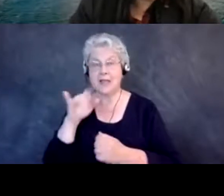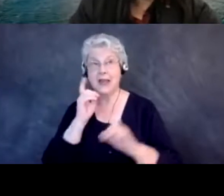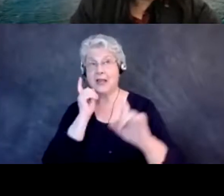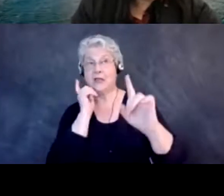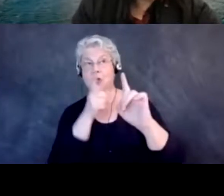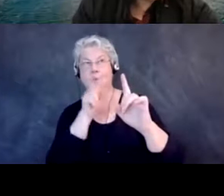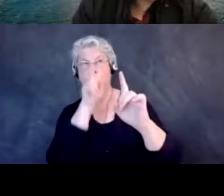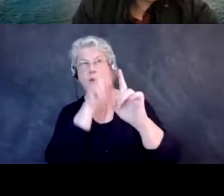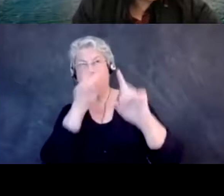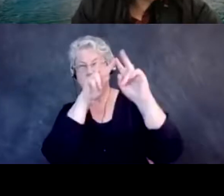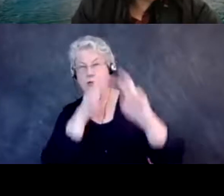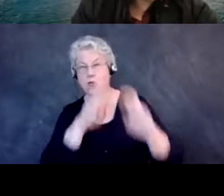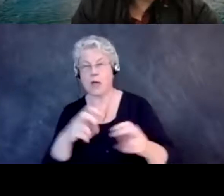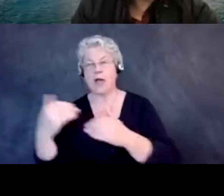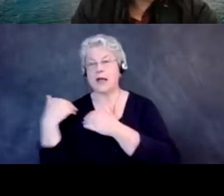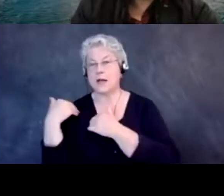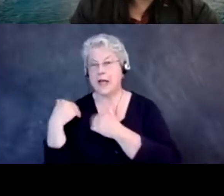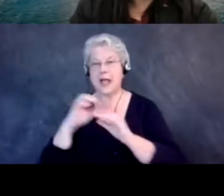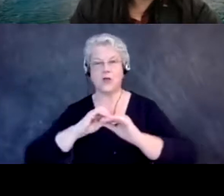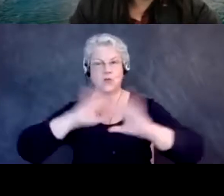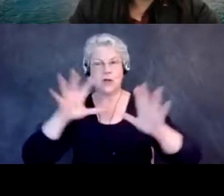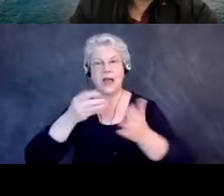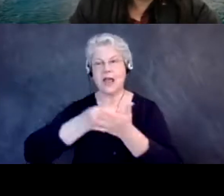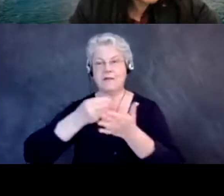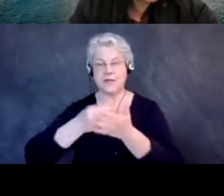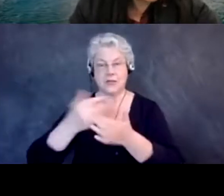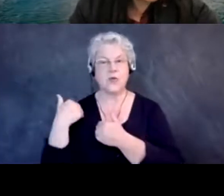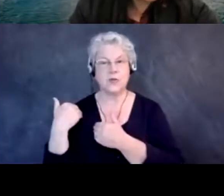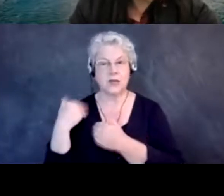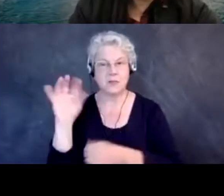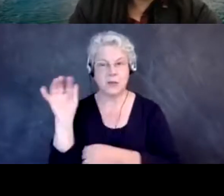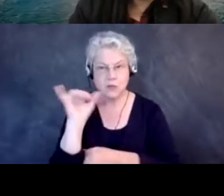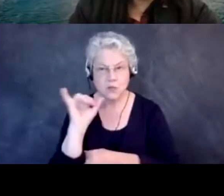accountability and transparency and fiscal responsibility to the community,